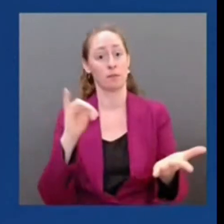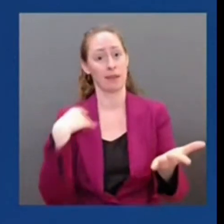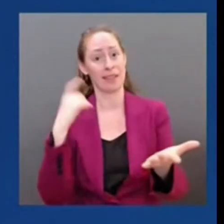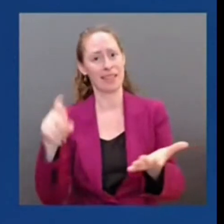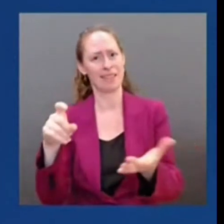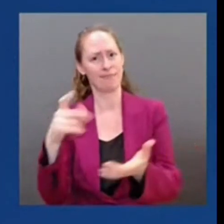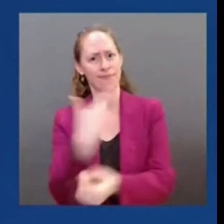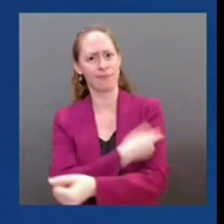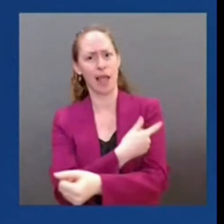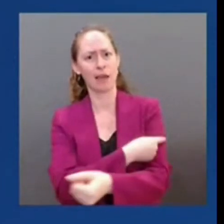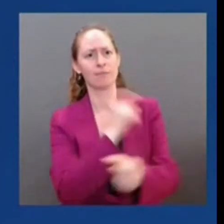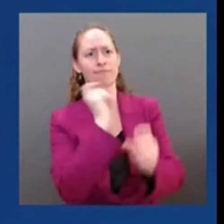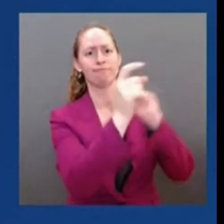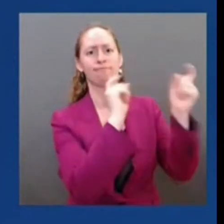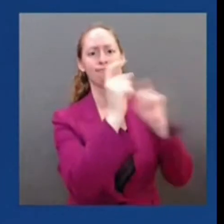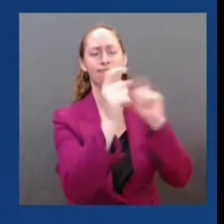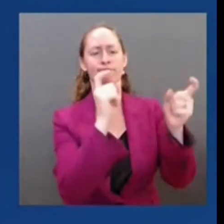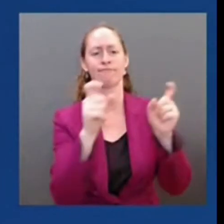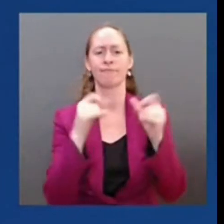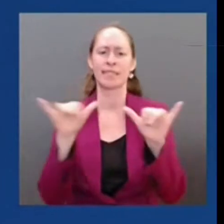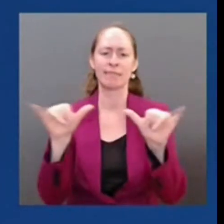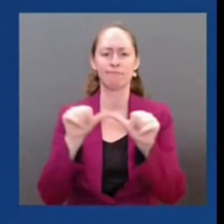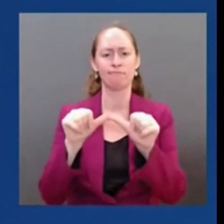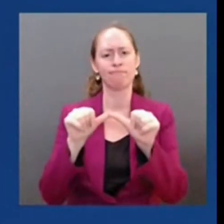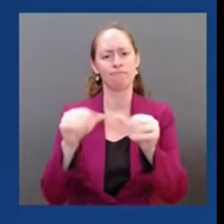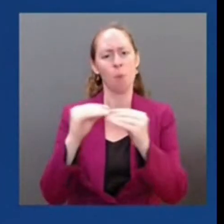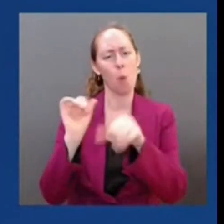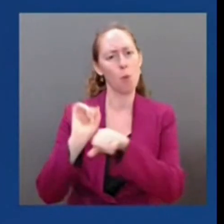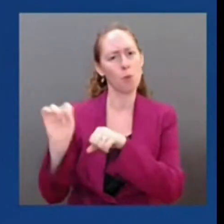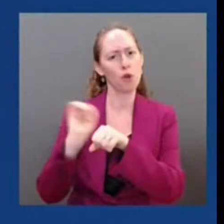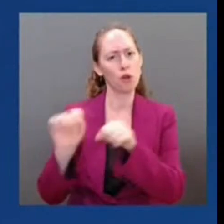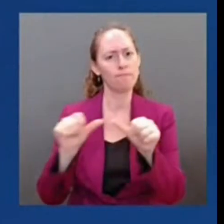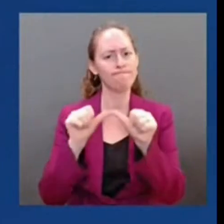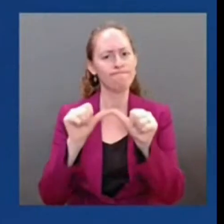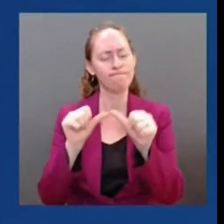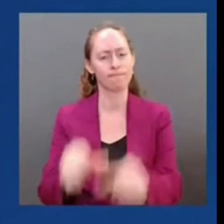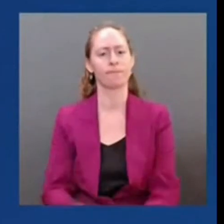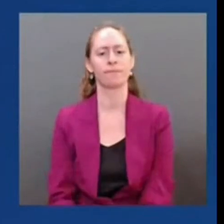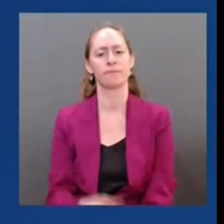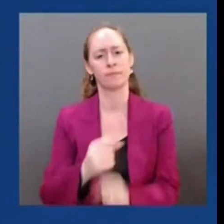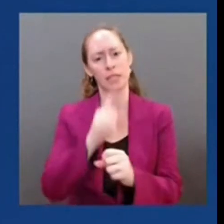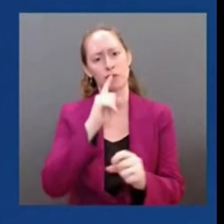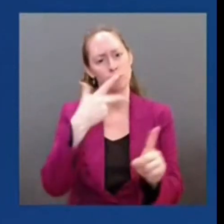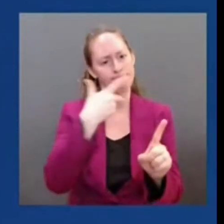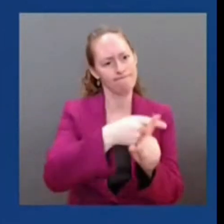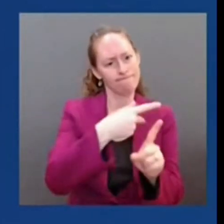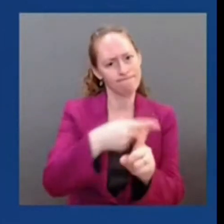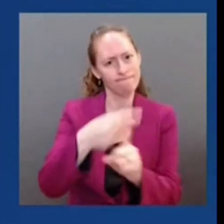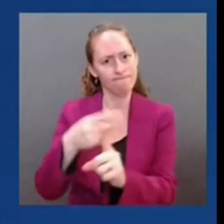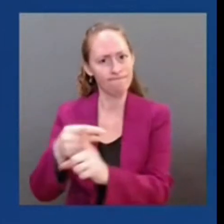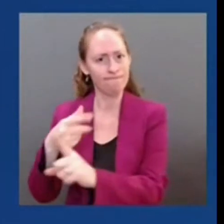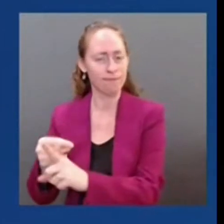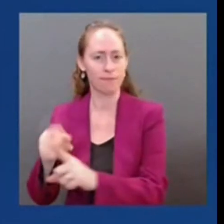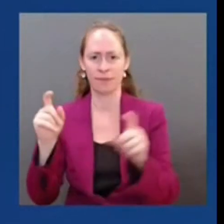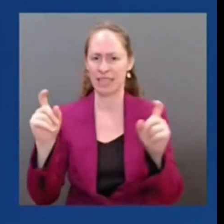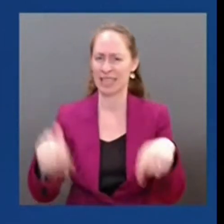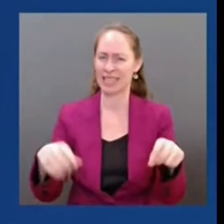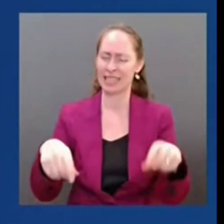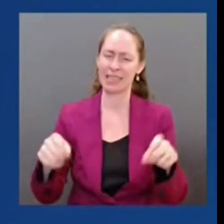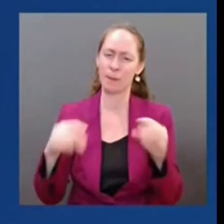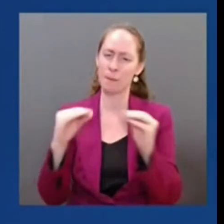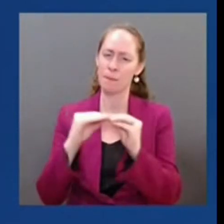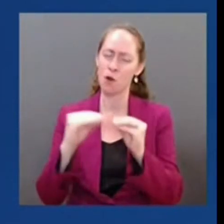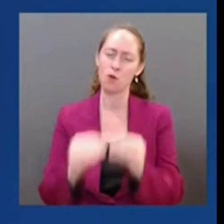WE HAVE DONE AN EXTRAORDINARY